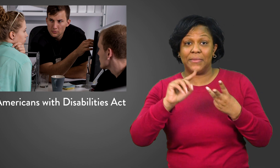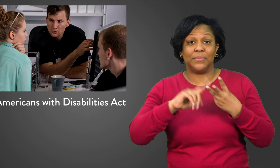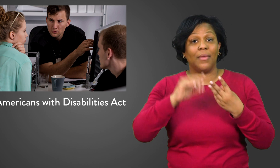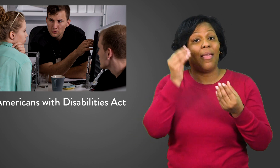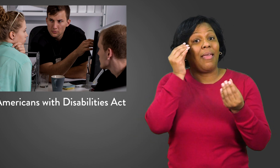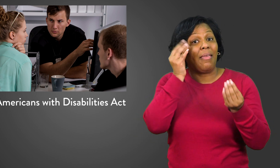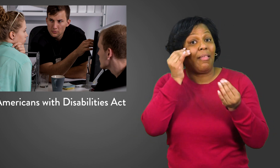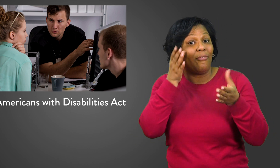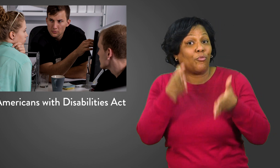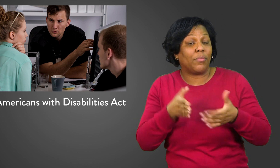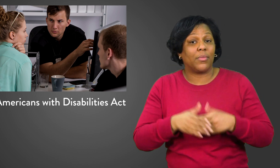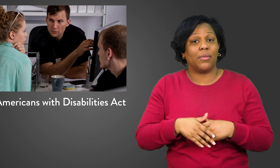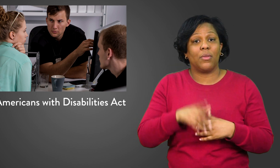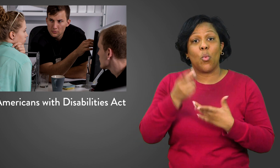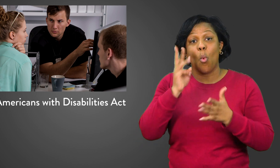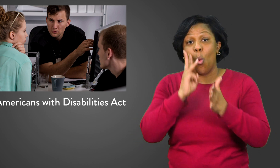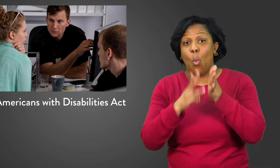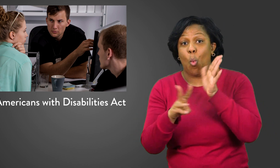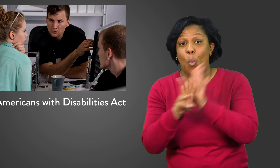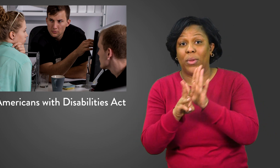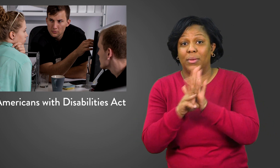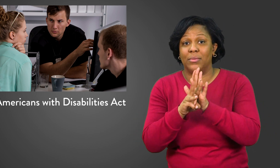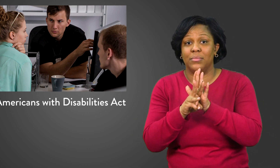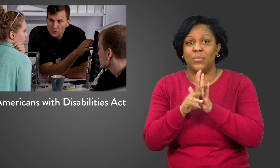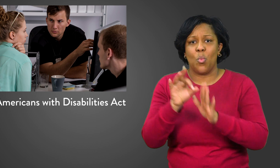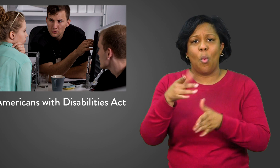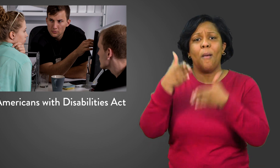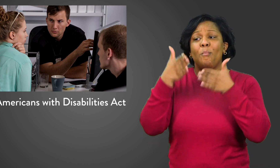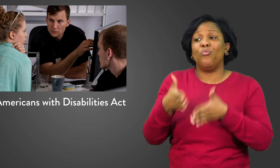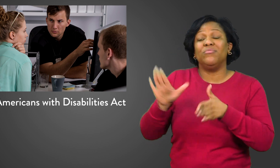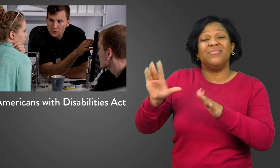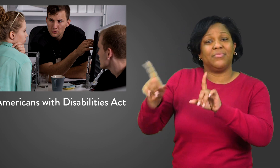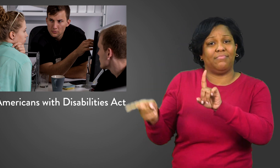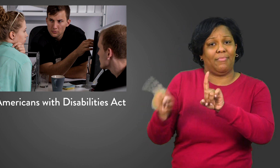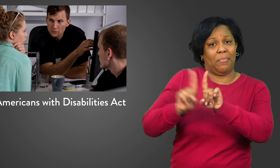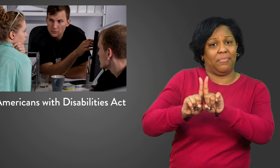informant or witness or that person's companion.